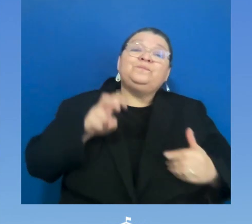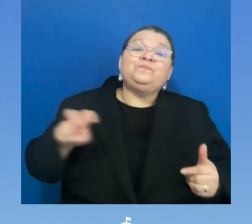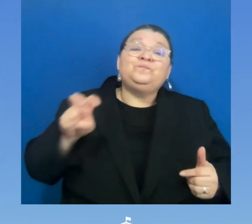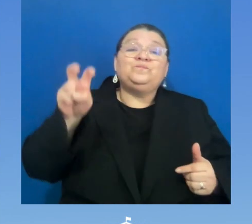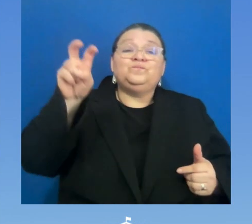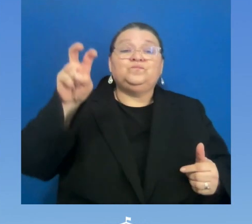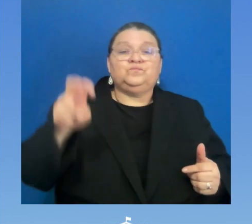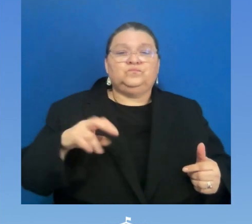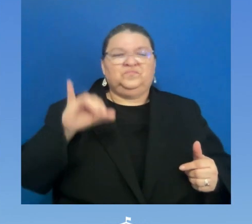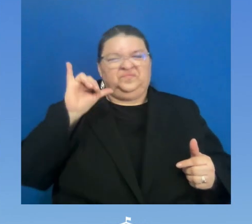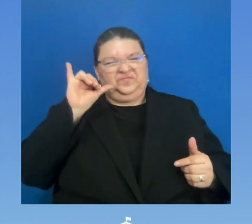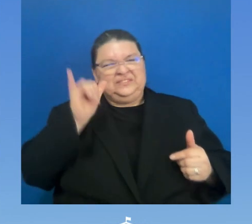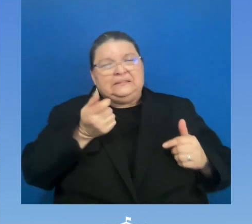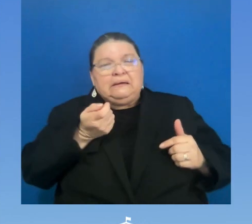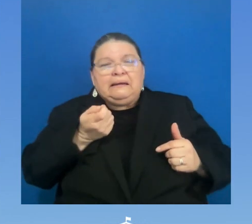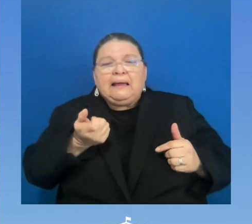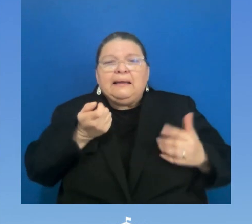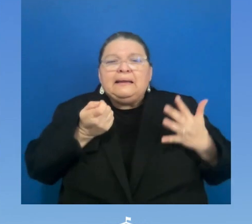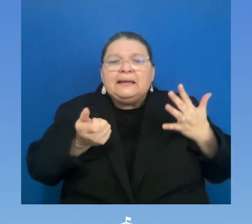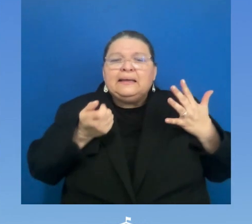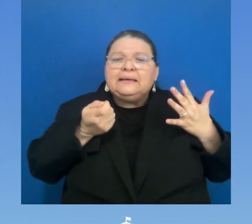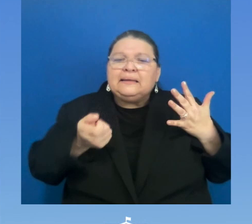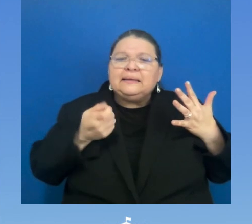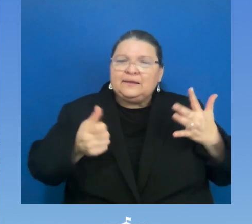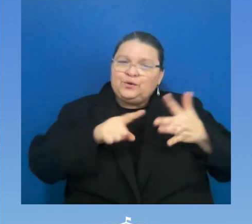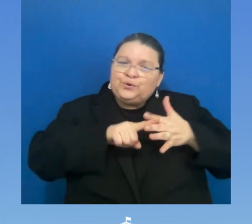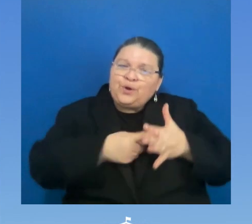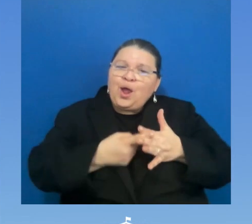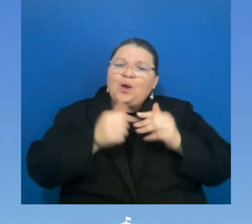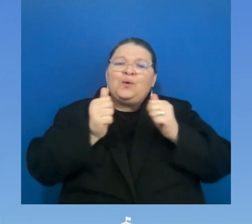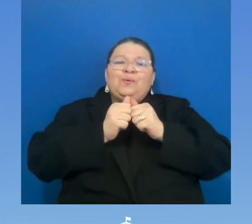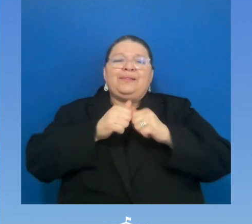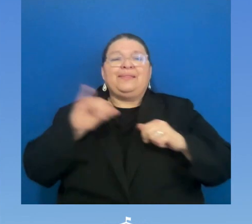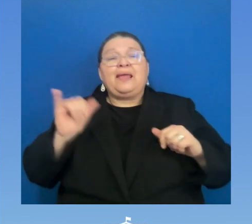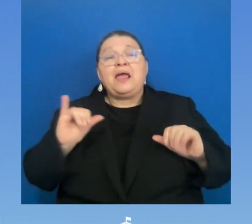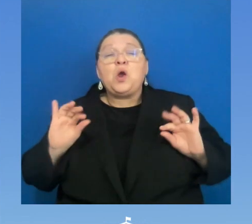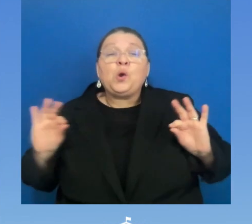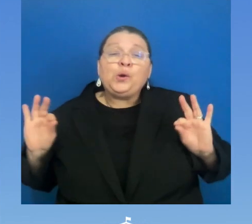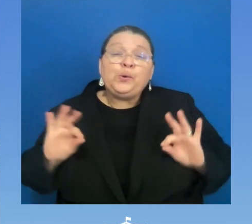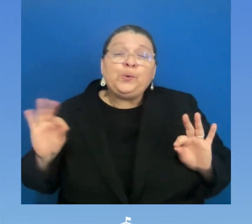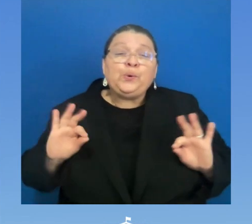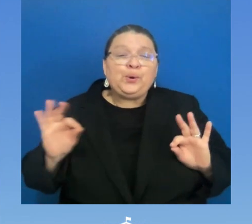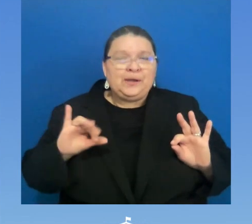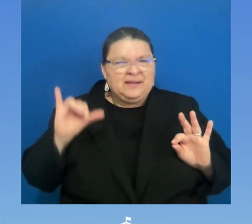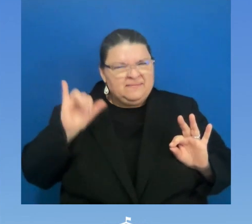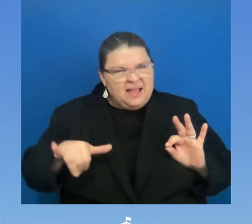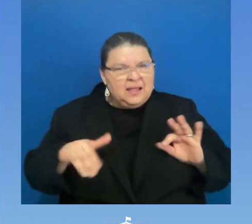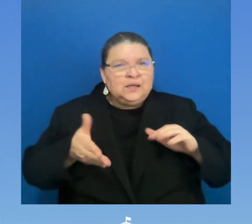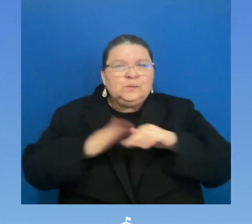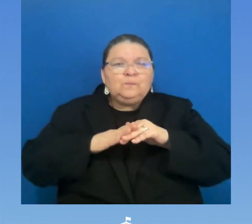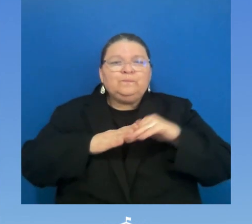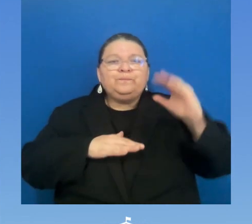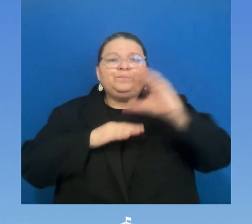And so, the thing that makes me so proud is this is -- this goes back to the '90s, of us, you know,